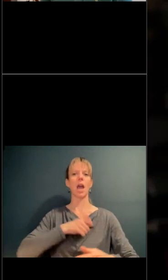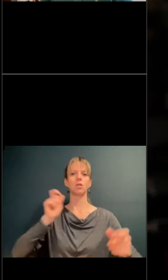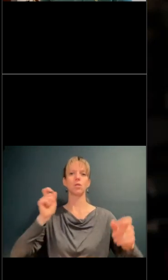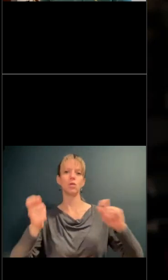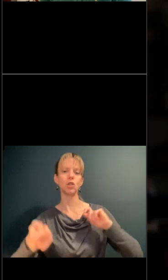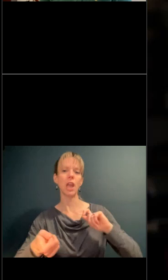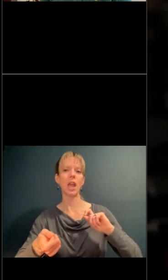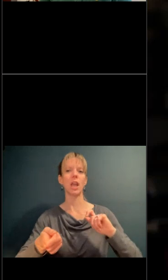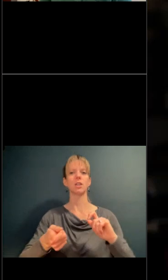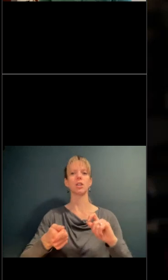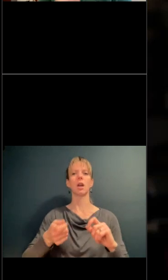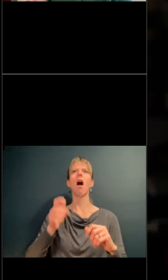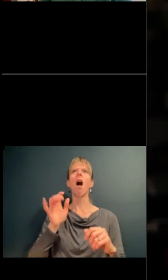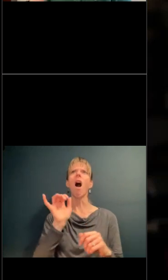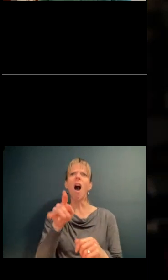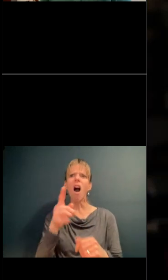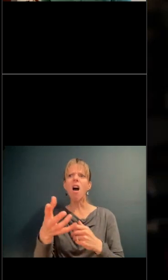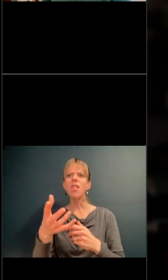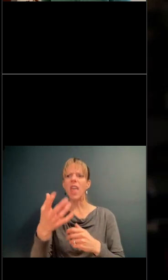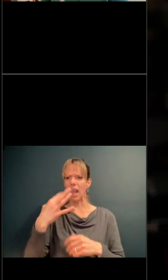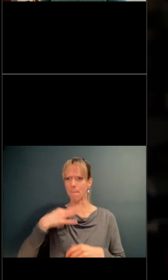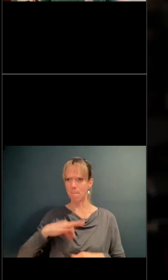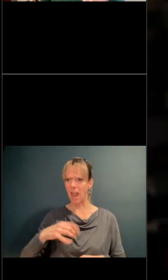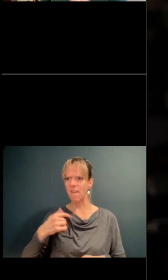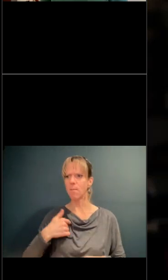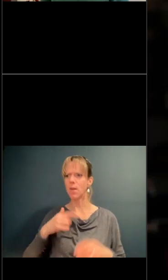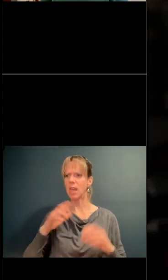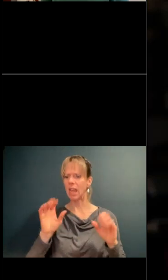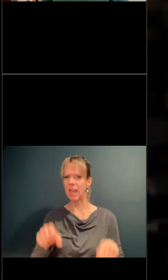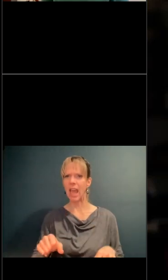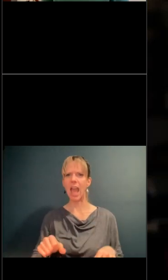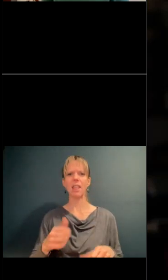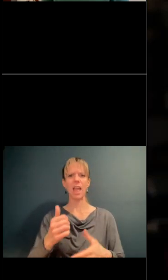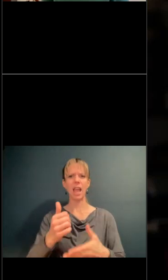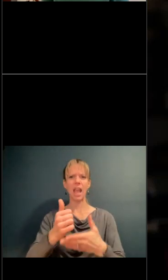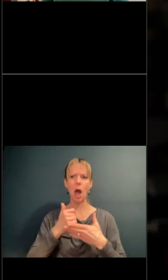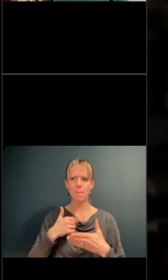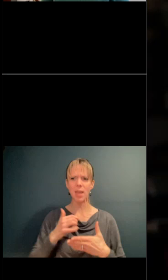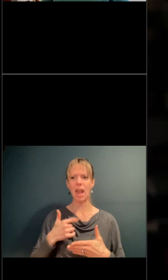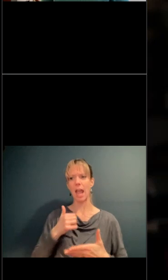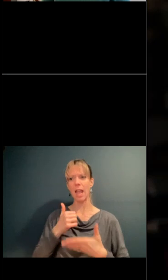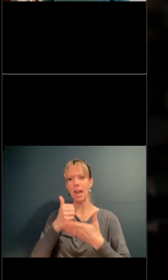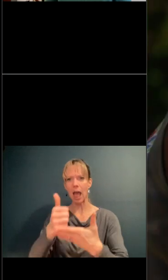disabilities can make in their workplace, and in their congregation, and in their community?